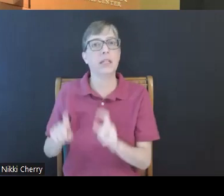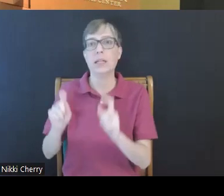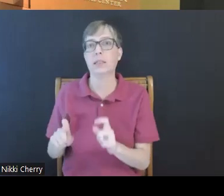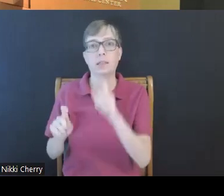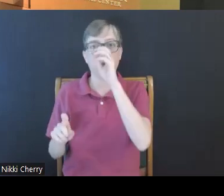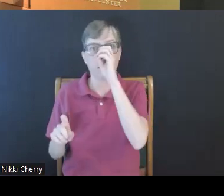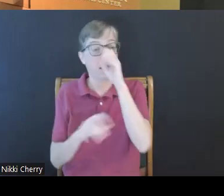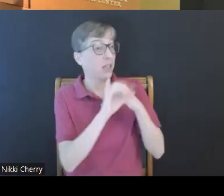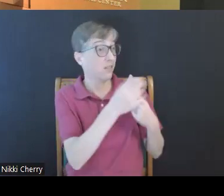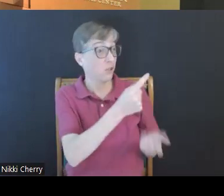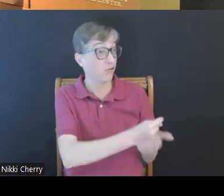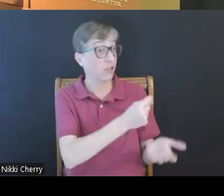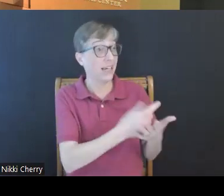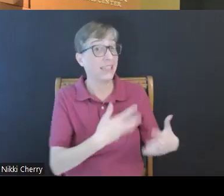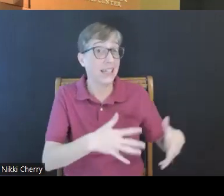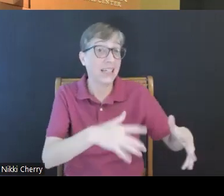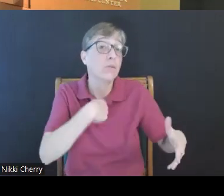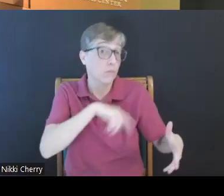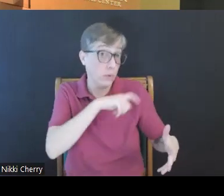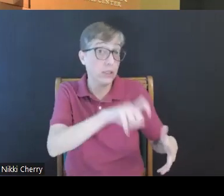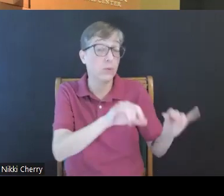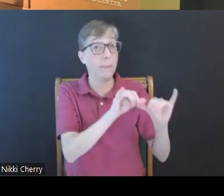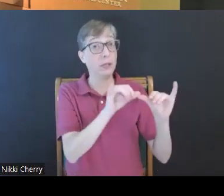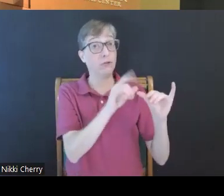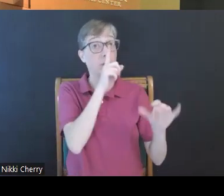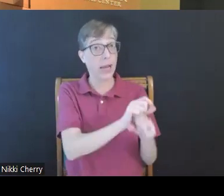on some anxiety tool and then we said what do we have for treatments well this doctor can prescribe